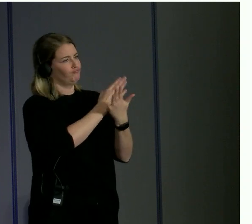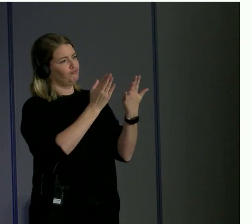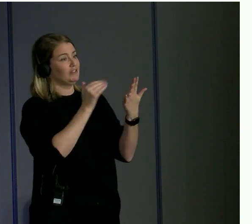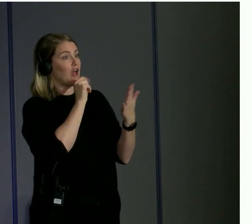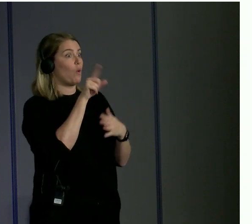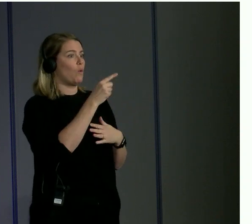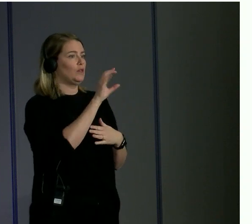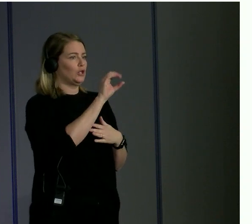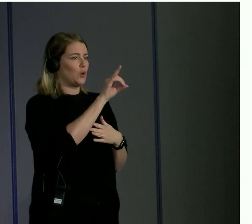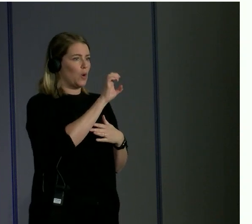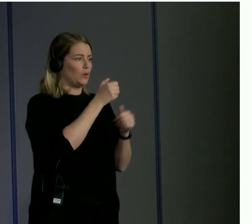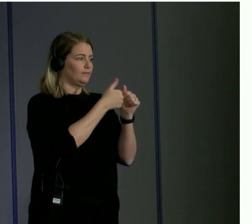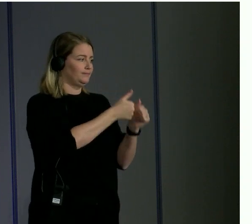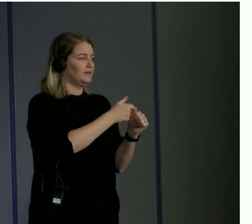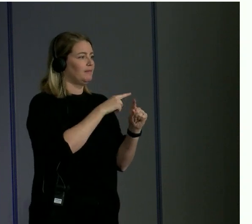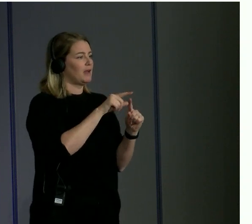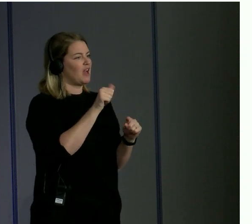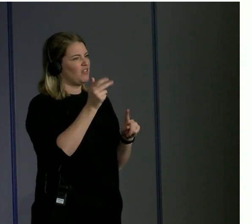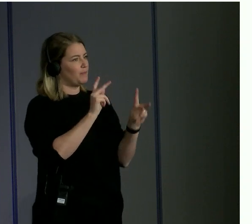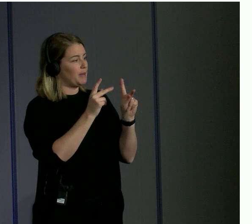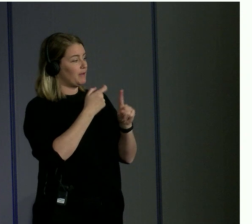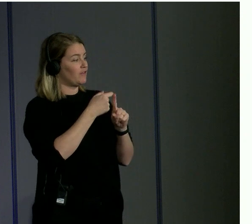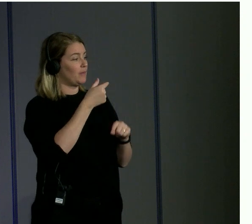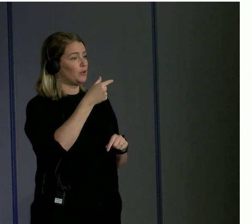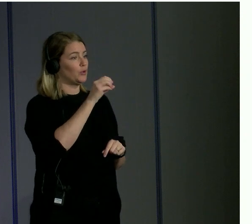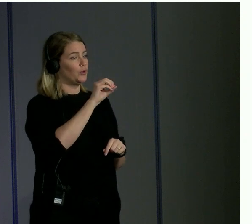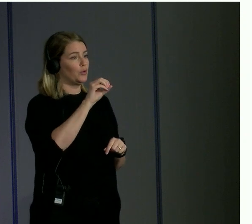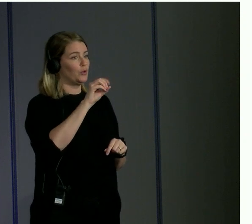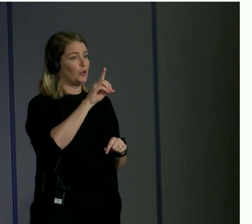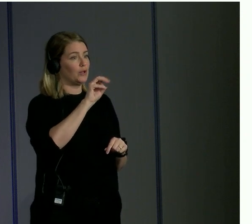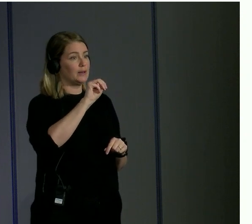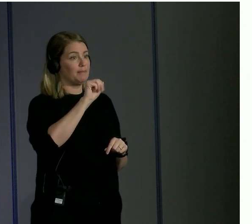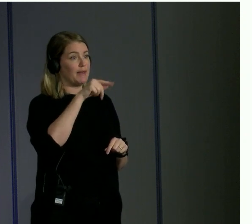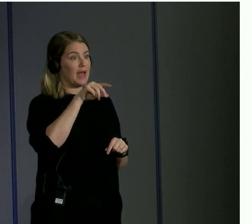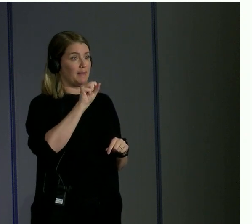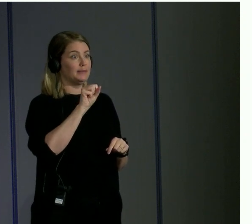compliance, but we have people from good maps. GoodMaps is here. We've had them on the podcast.